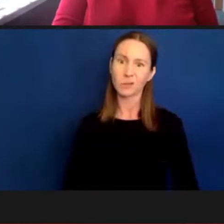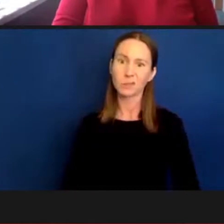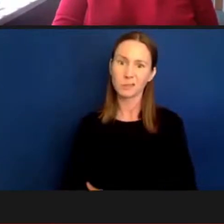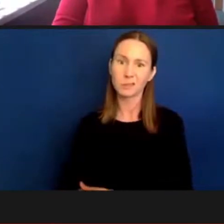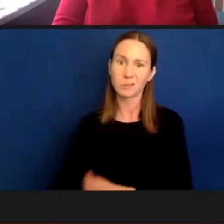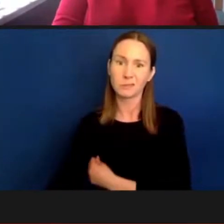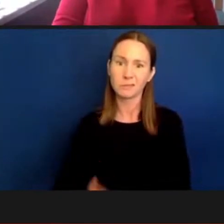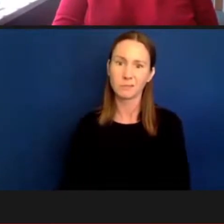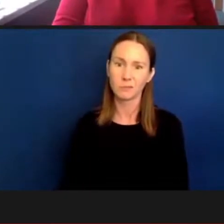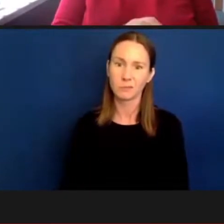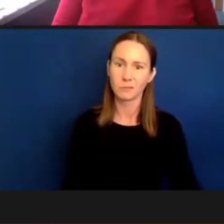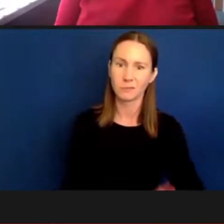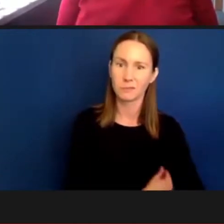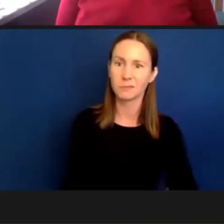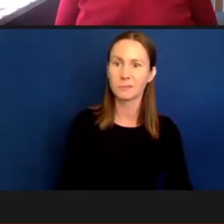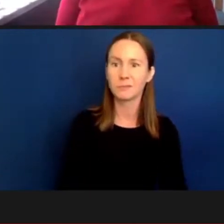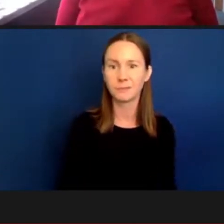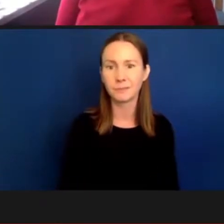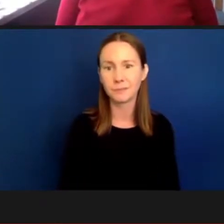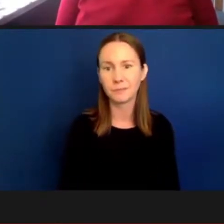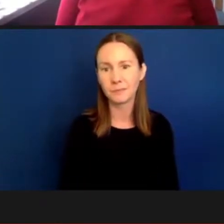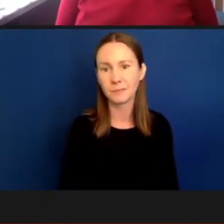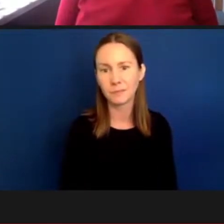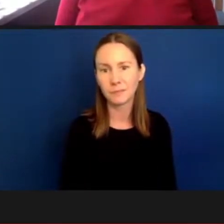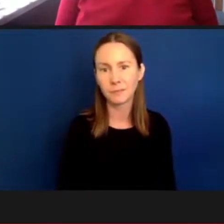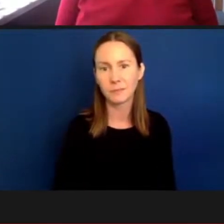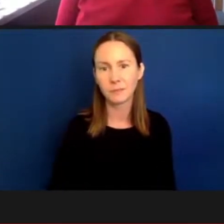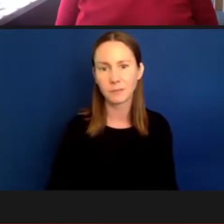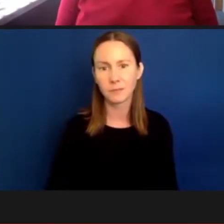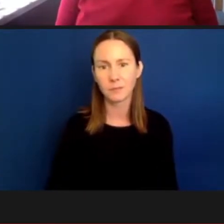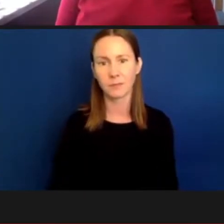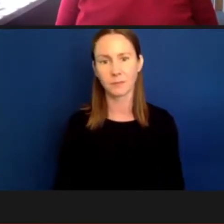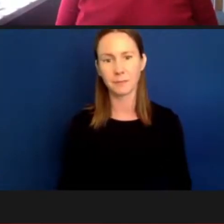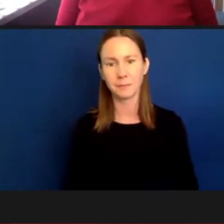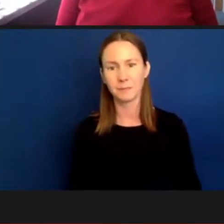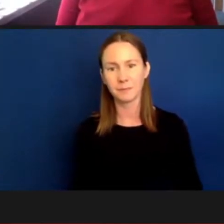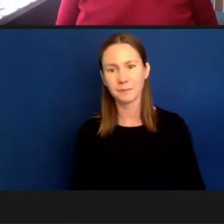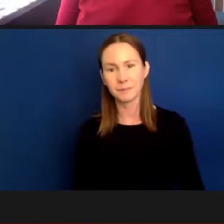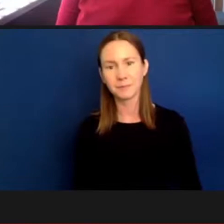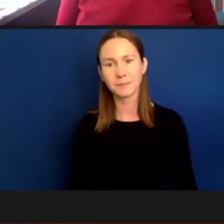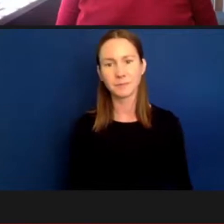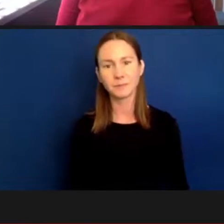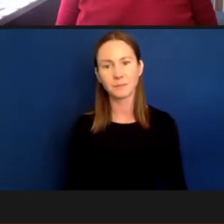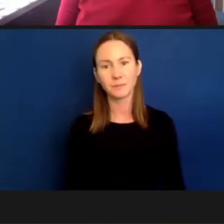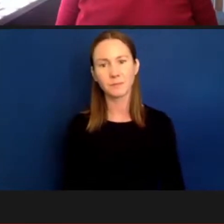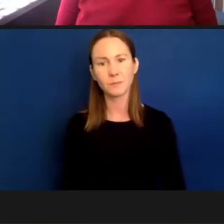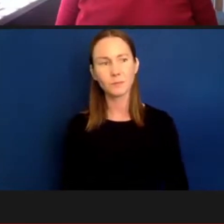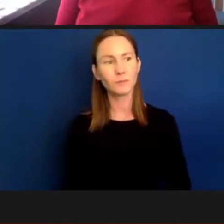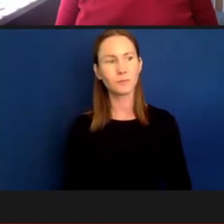That's powerful. We will be silent no more.